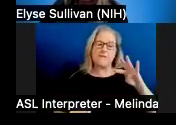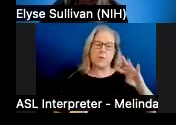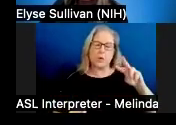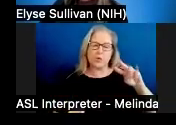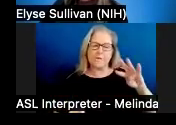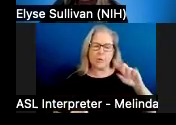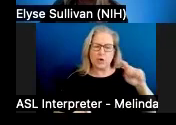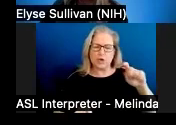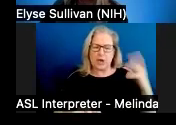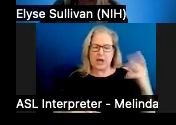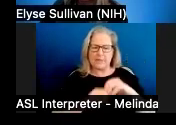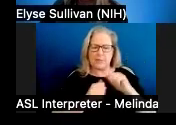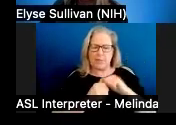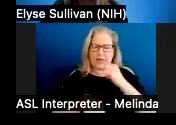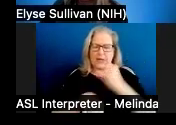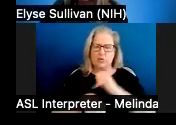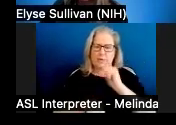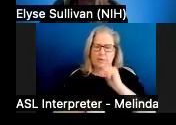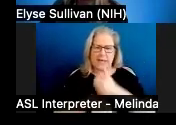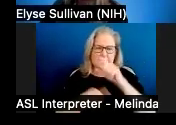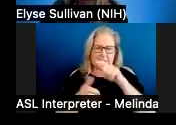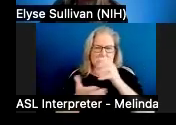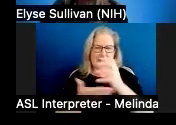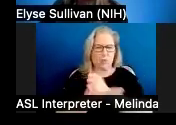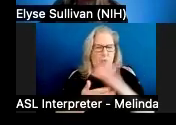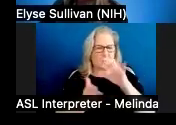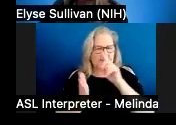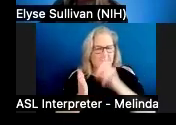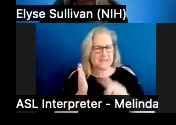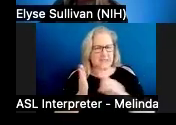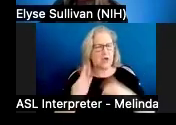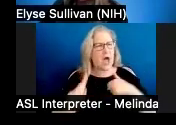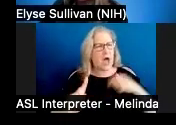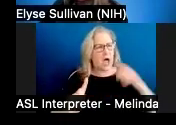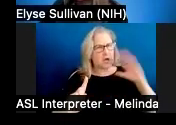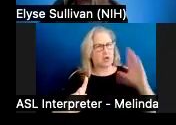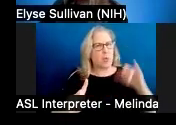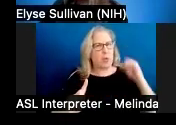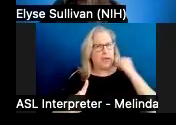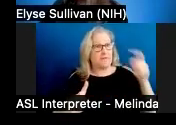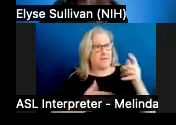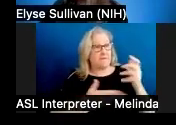with the institutional base salary of the investigator. I do know that if the investigator salary exceeds the cap,